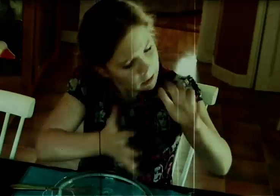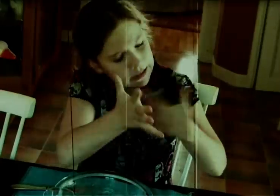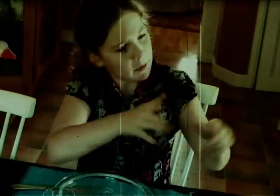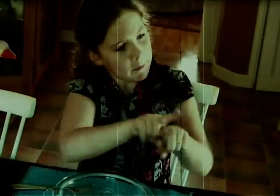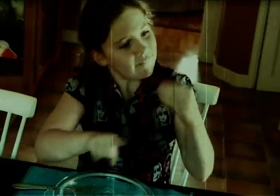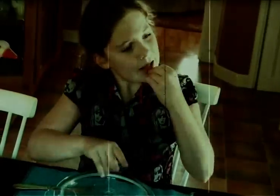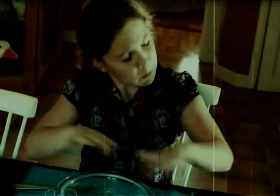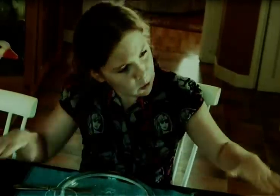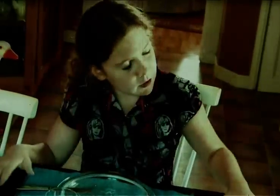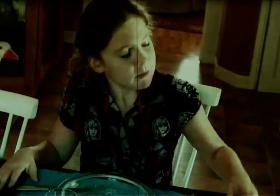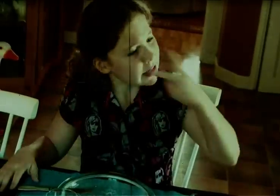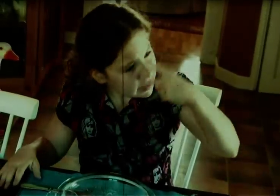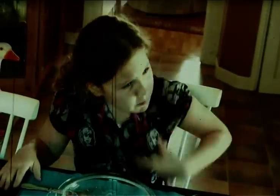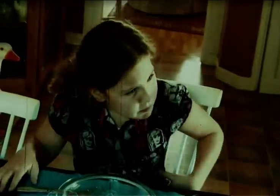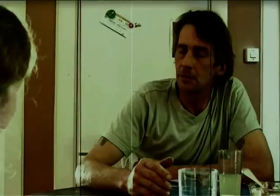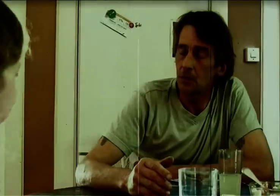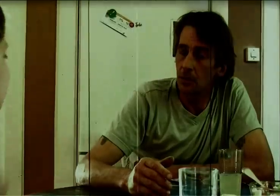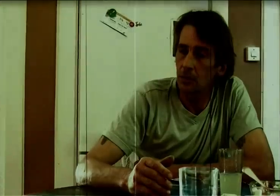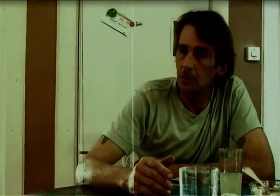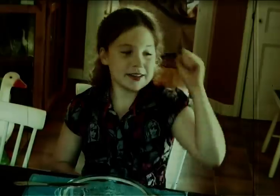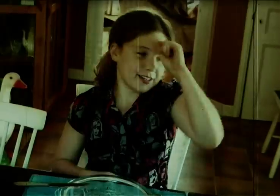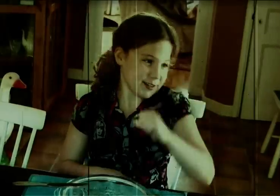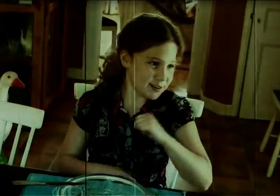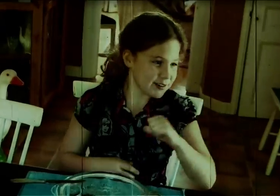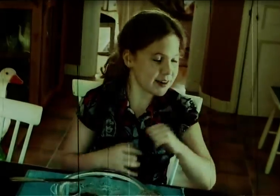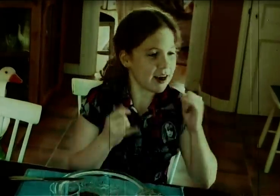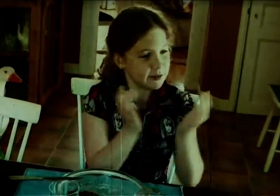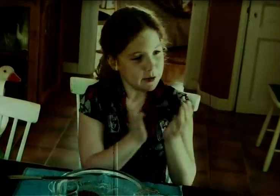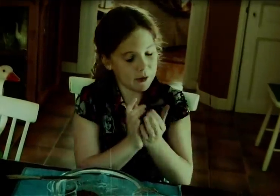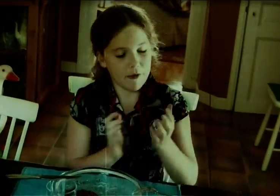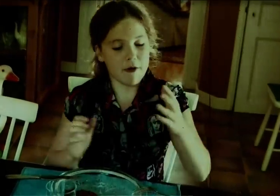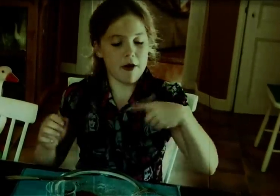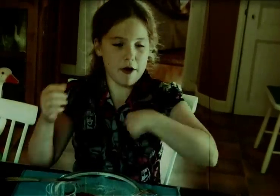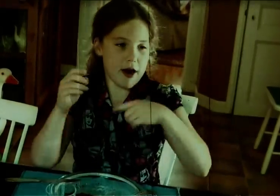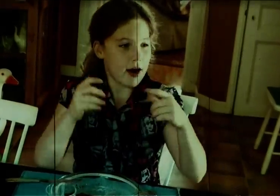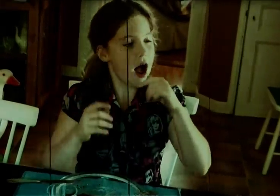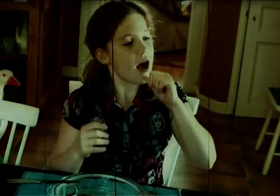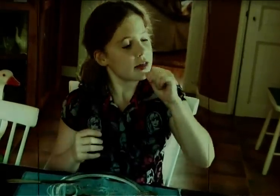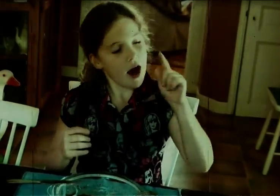Sign at the dinner table! Look at me! It was so fun in school, Anders always-